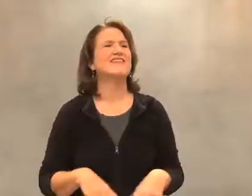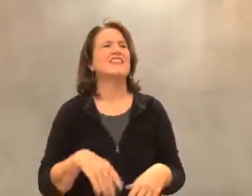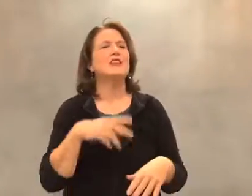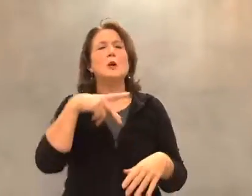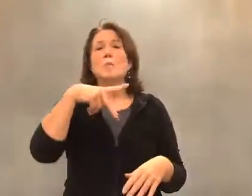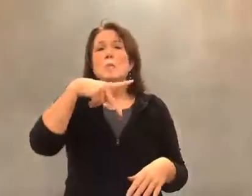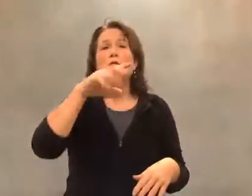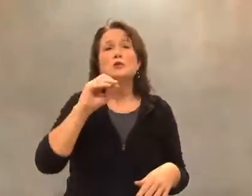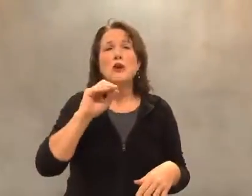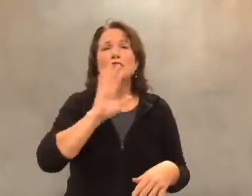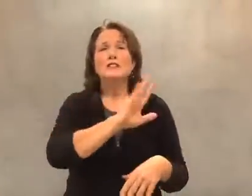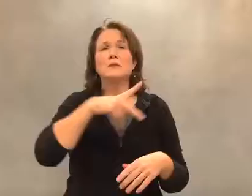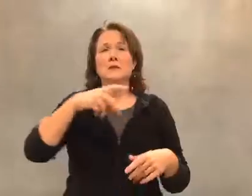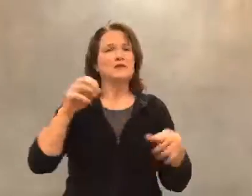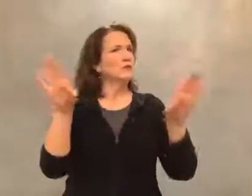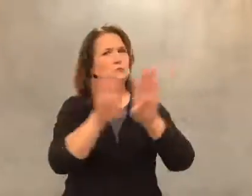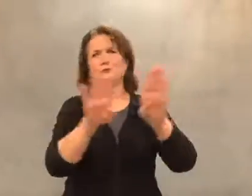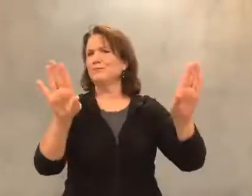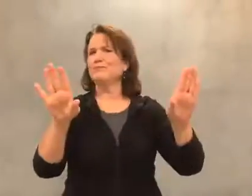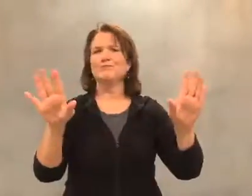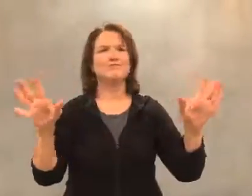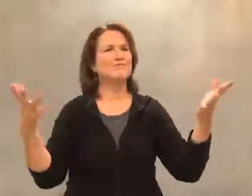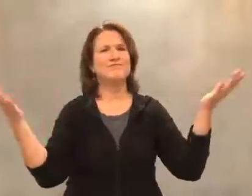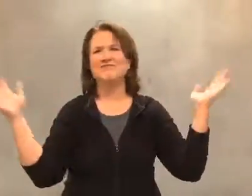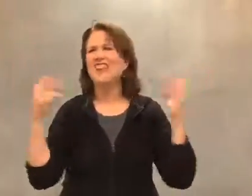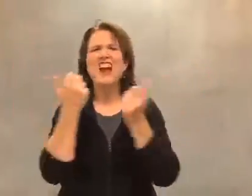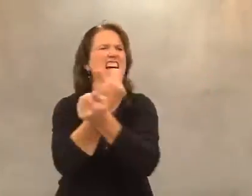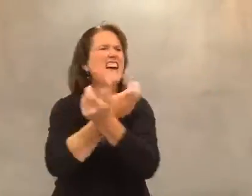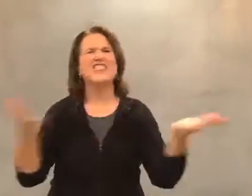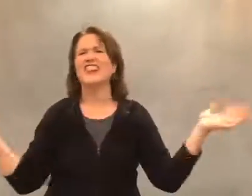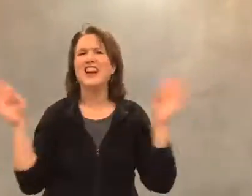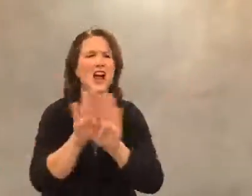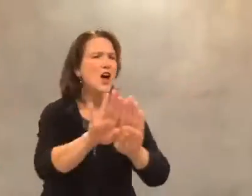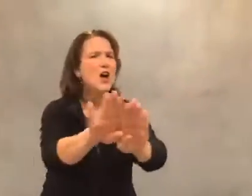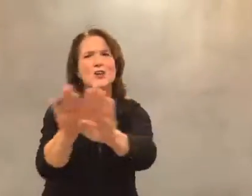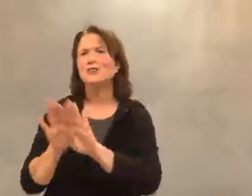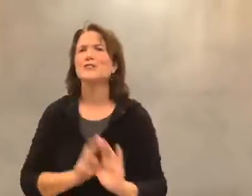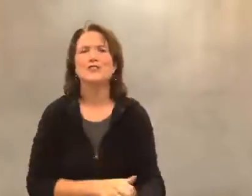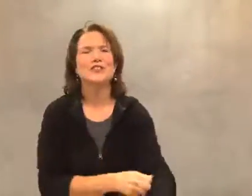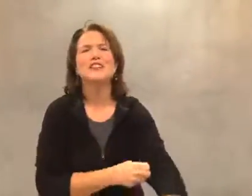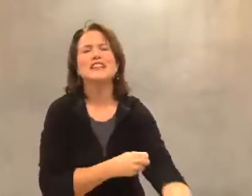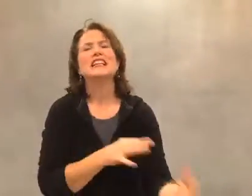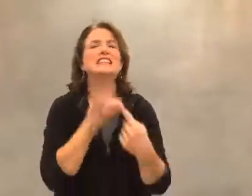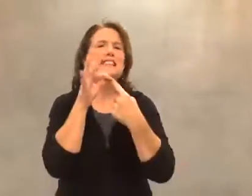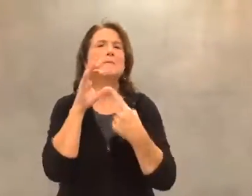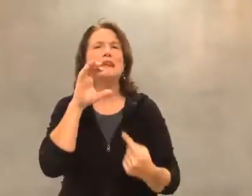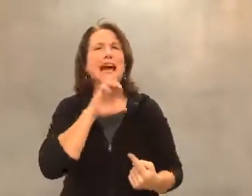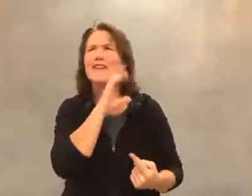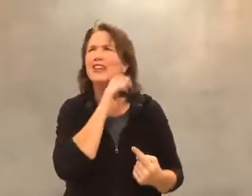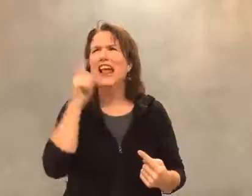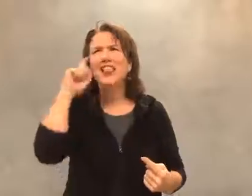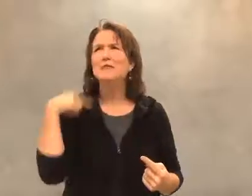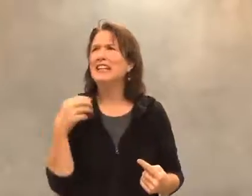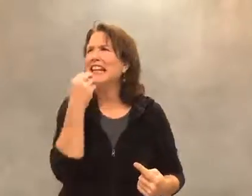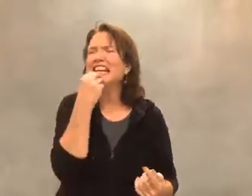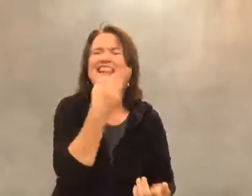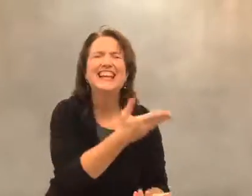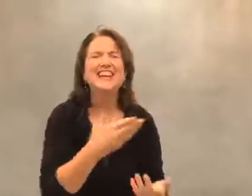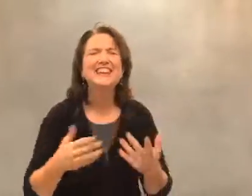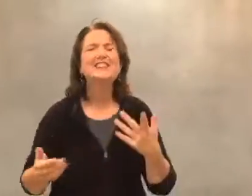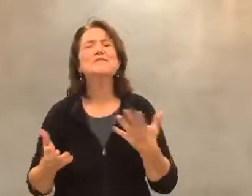The post office on campus was closed, everything was shut down.